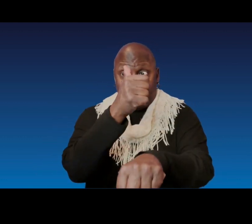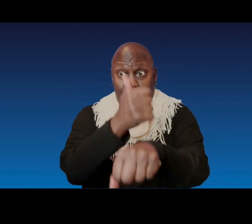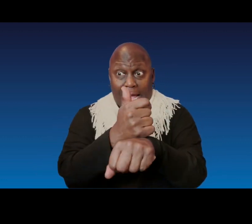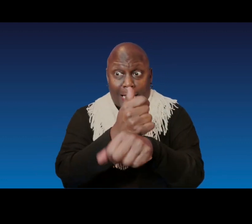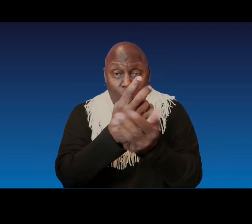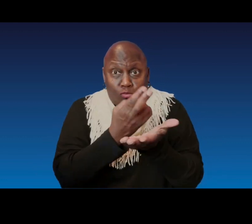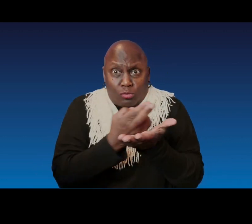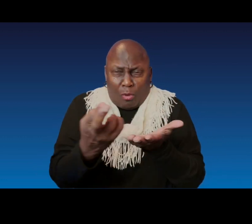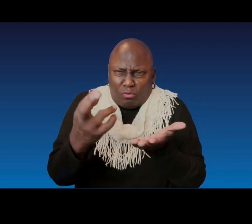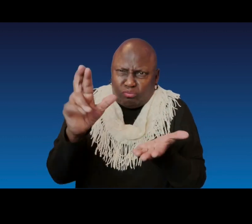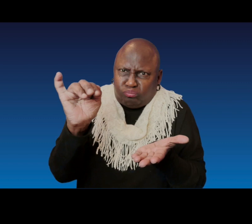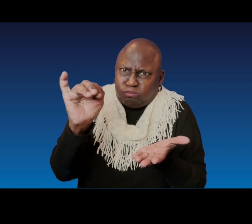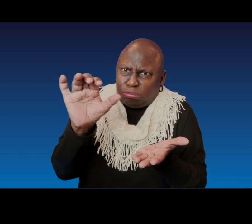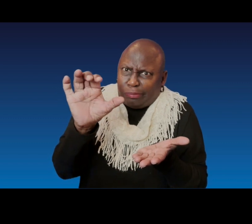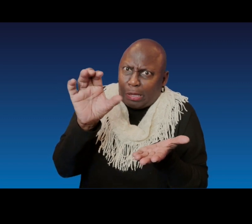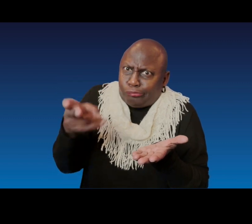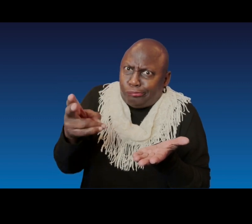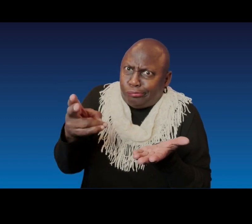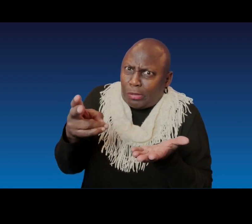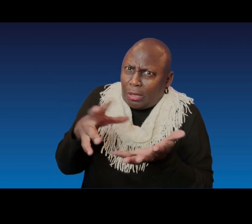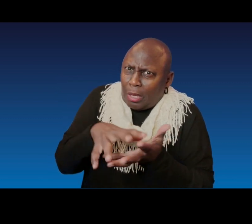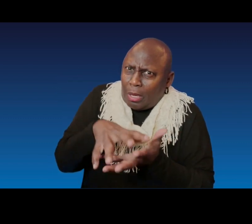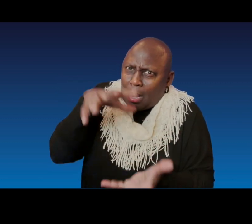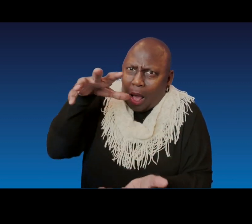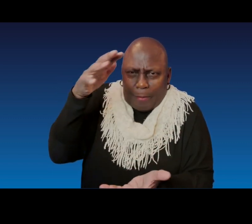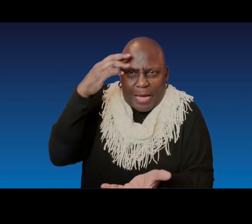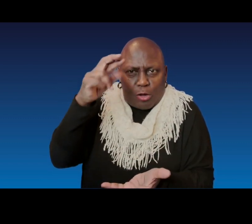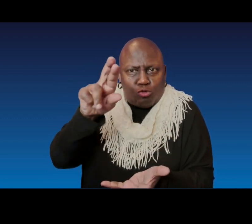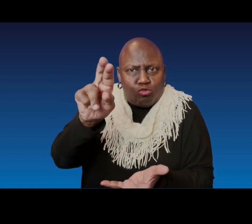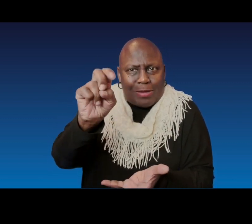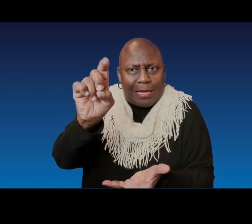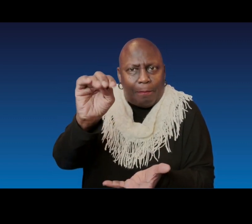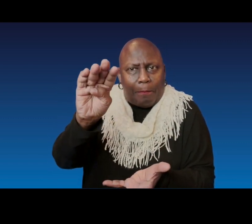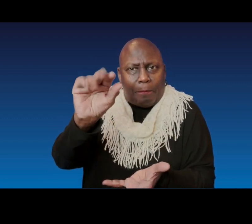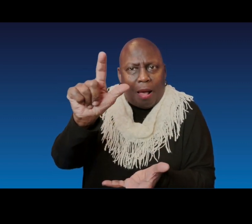It's true that grammar based resources are rich